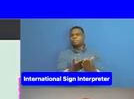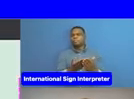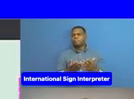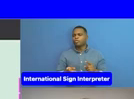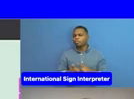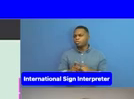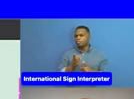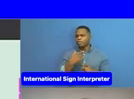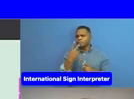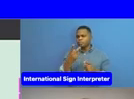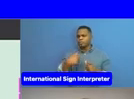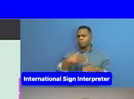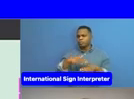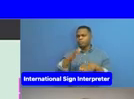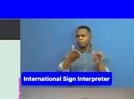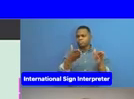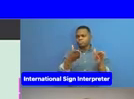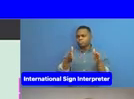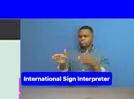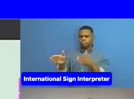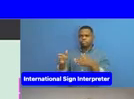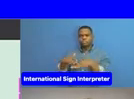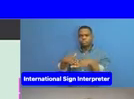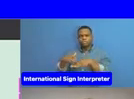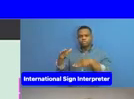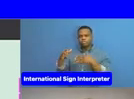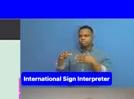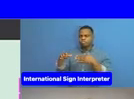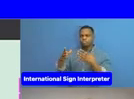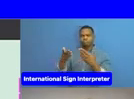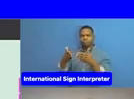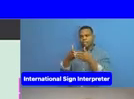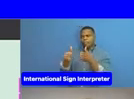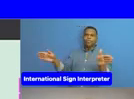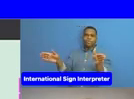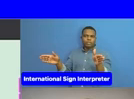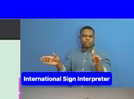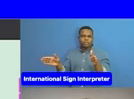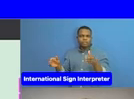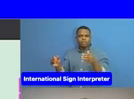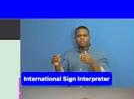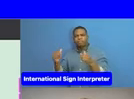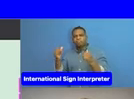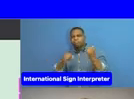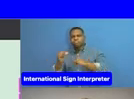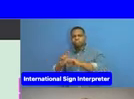And as promised at the end, here's the timeline: From today on, the call is open for four months.